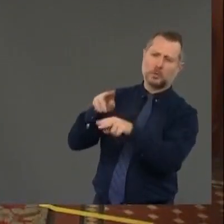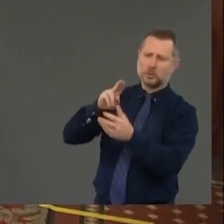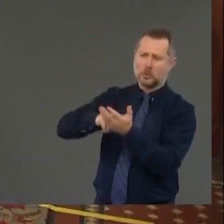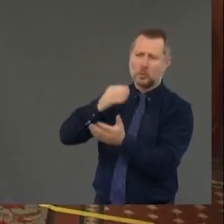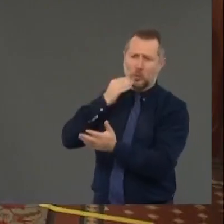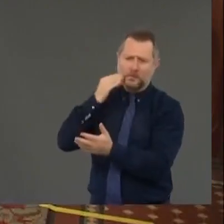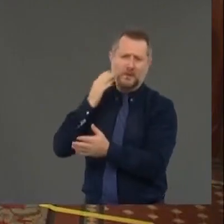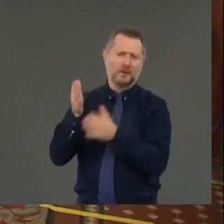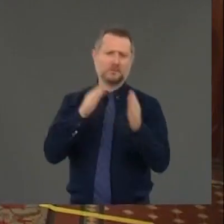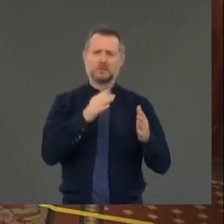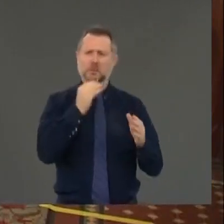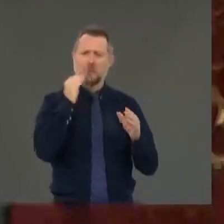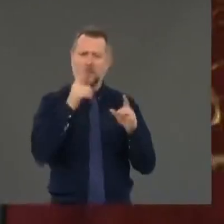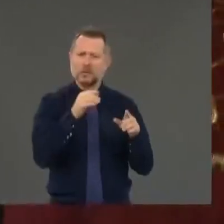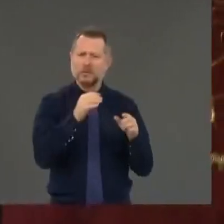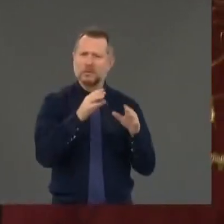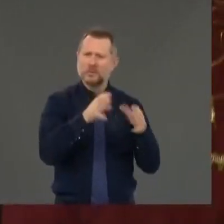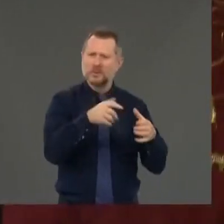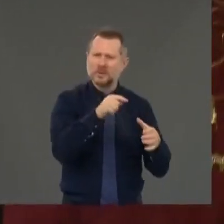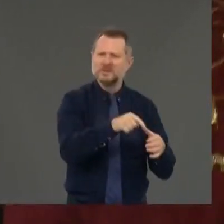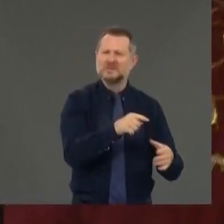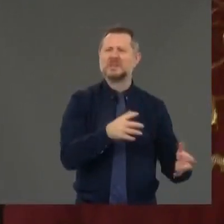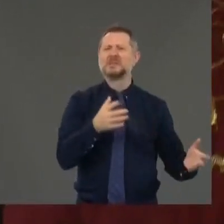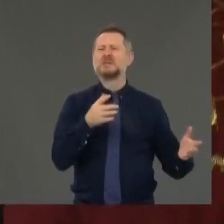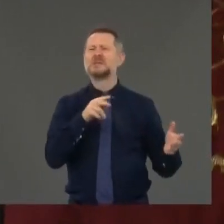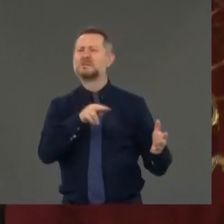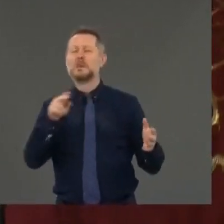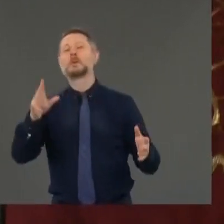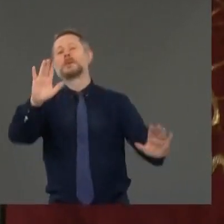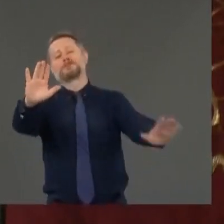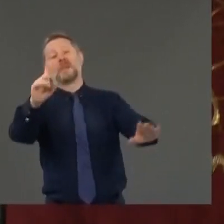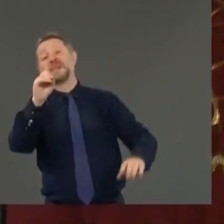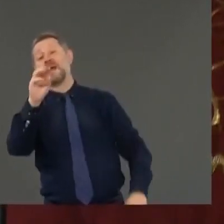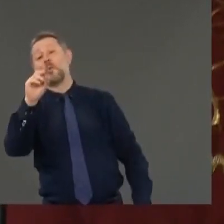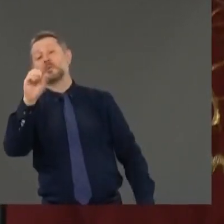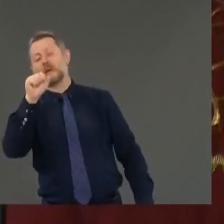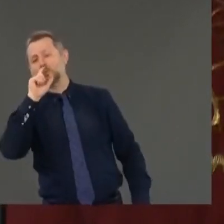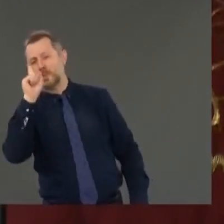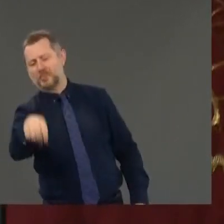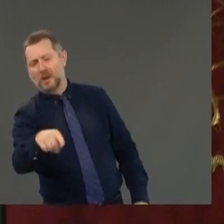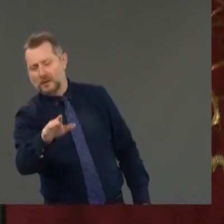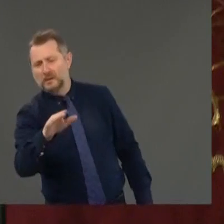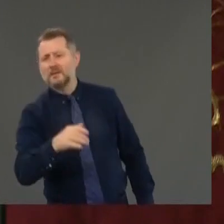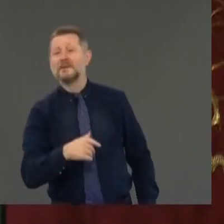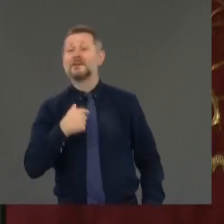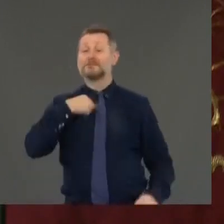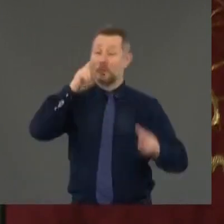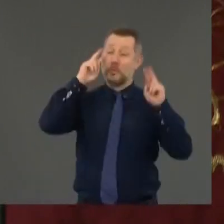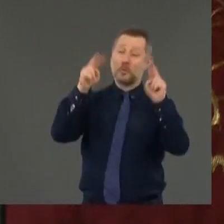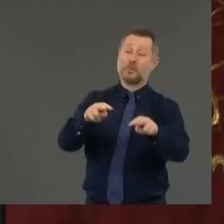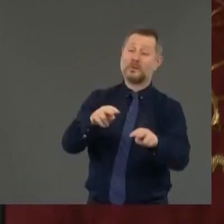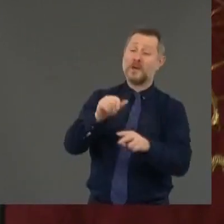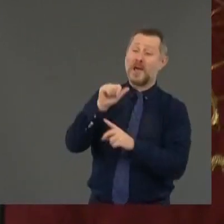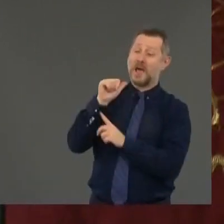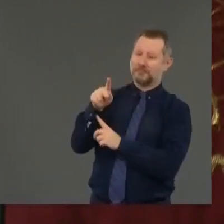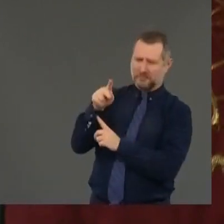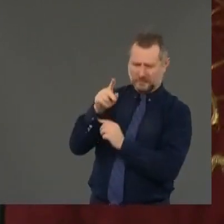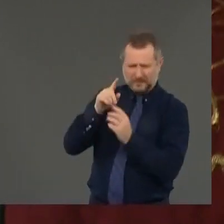WHEN YOU LOOKED AT THE NURSING HOME BY NURSING HOME BREAKDOWN, YOU SEE NO